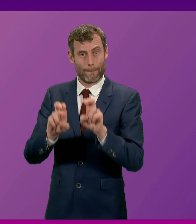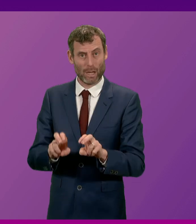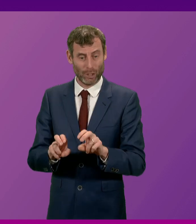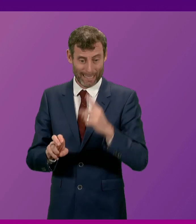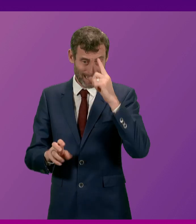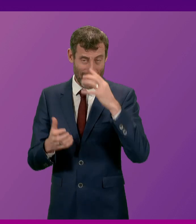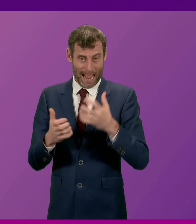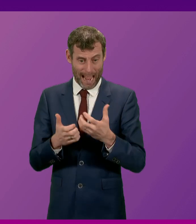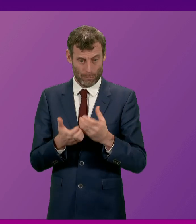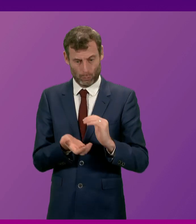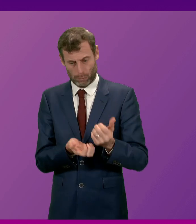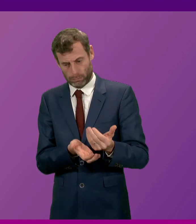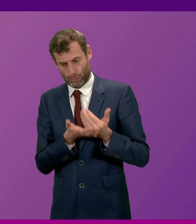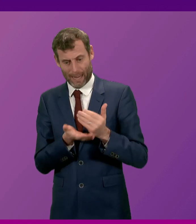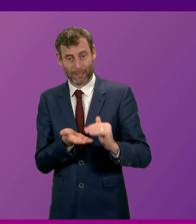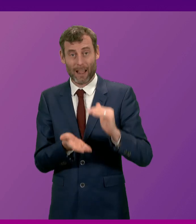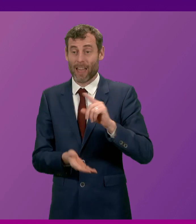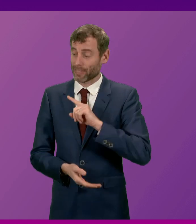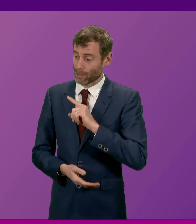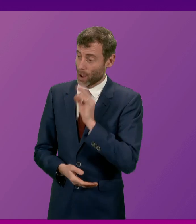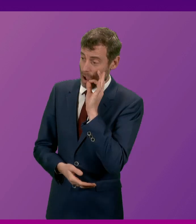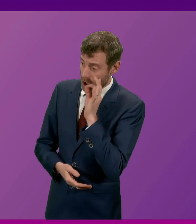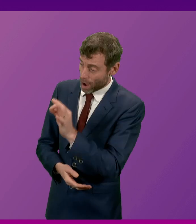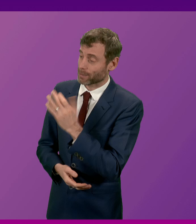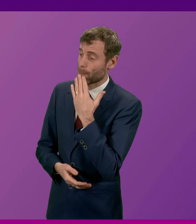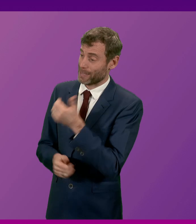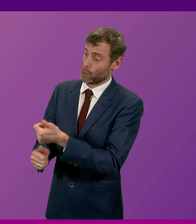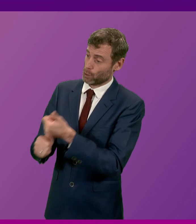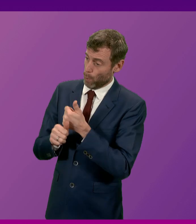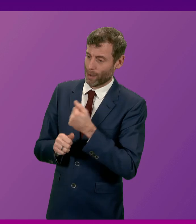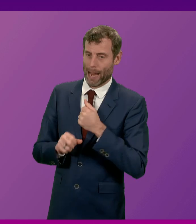why Mr Carson should think about supporting the Government’s budget when the time comes.